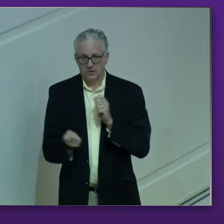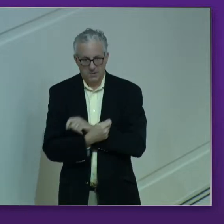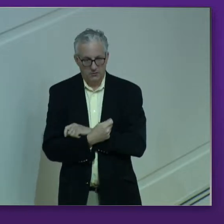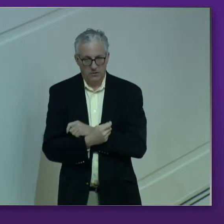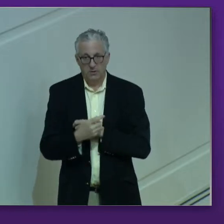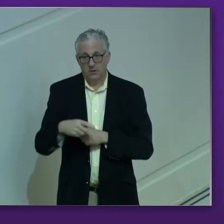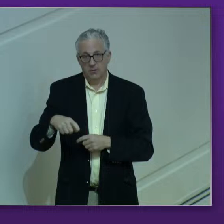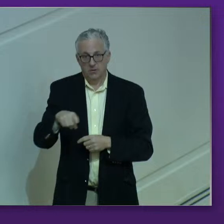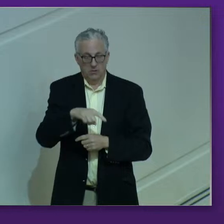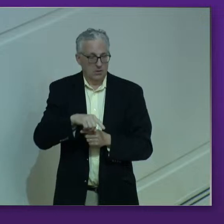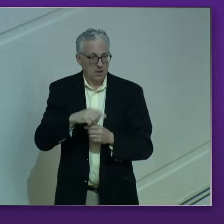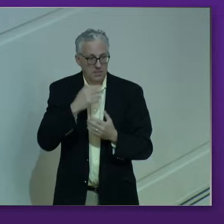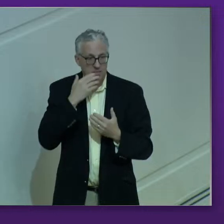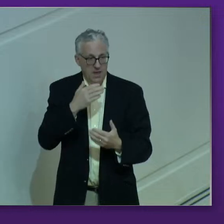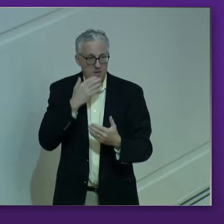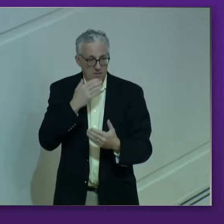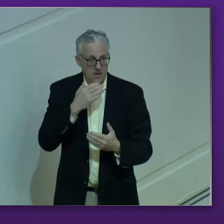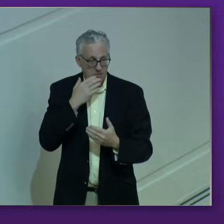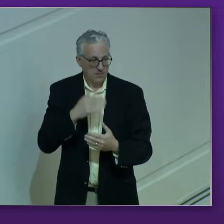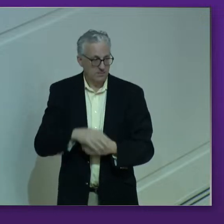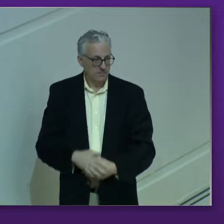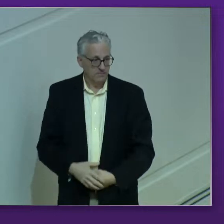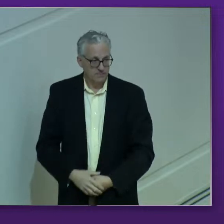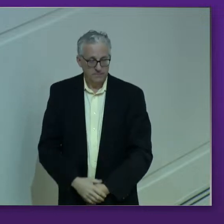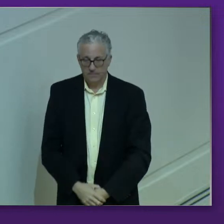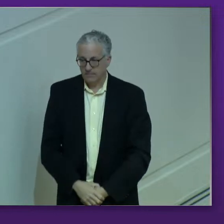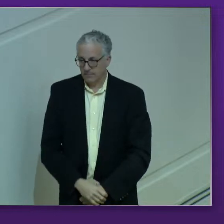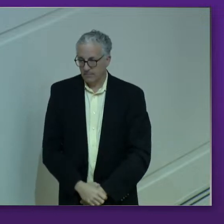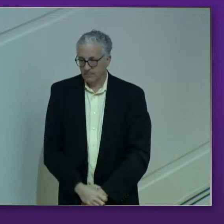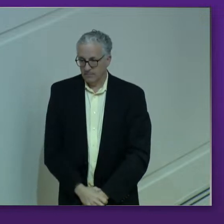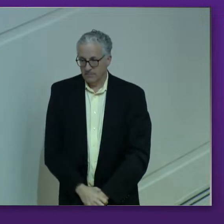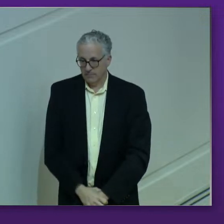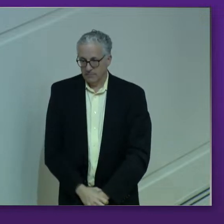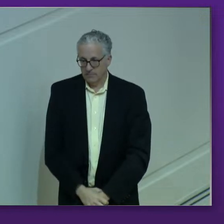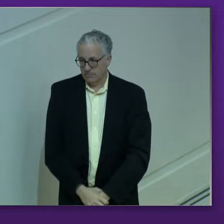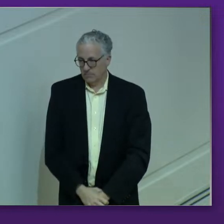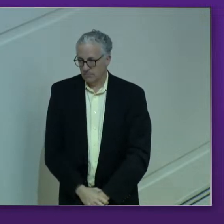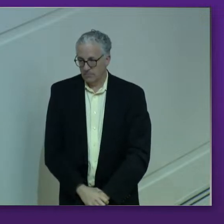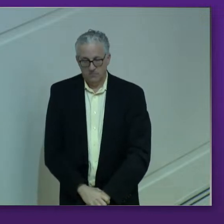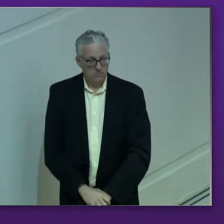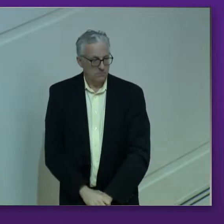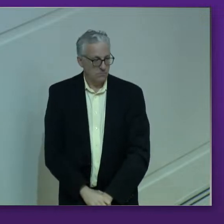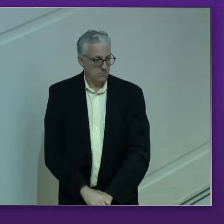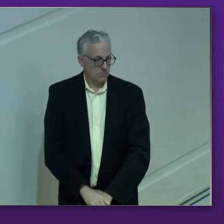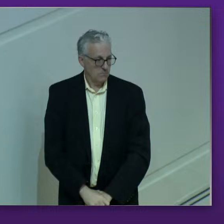WHO ARE DEDICATED TO ENSURING THAT THE MONTGOMERY COLLEGE EXPERIENCE ACTUALLY LENDS